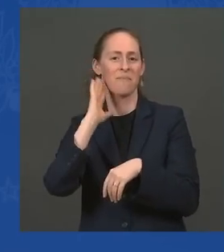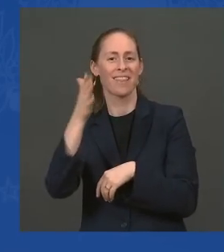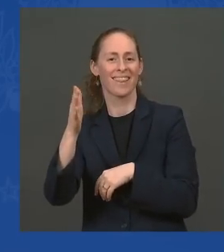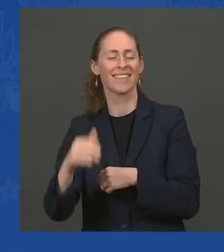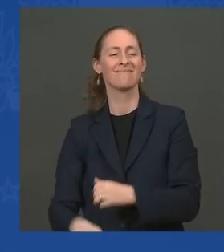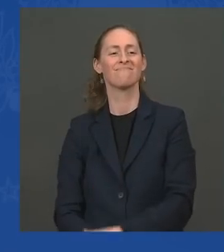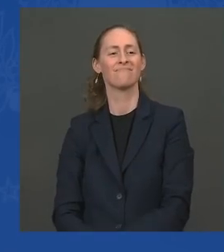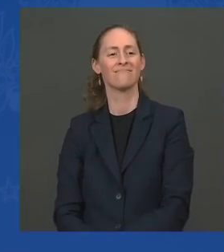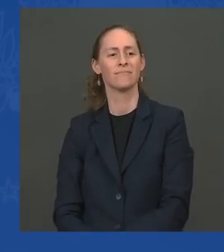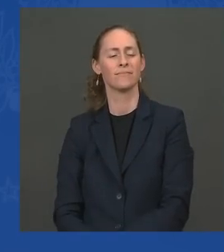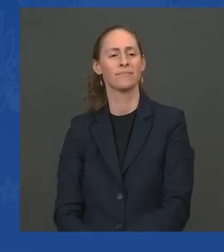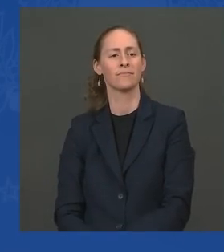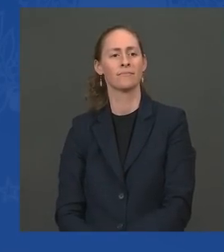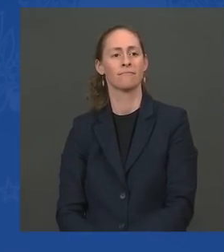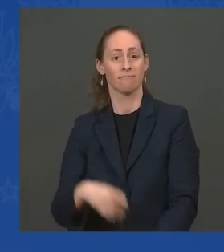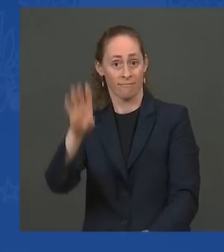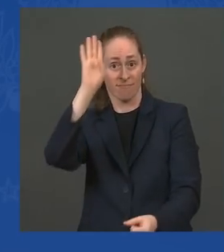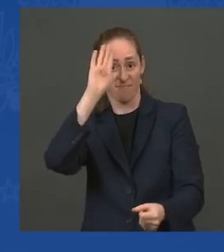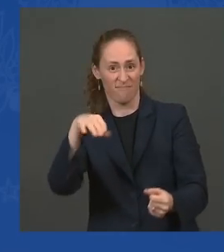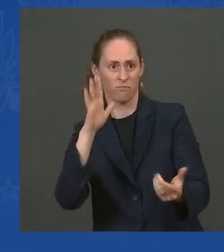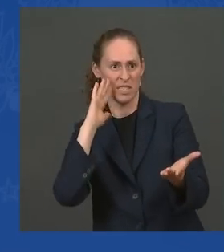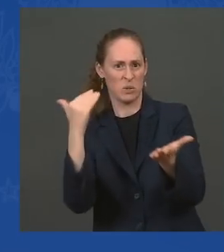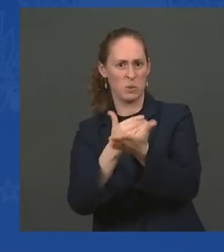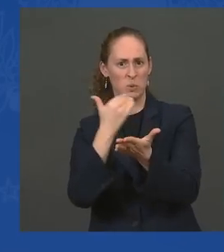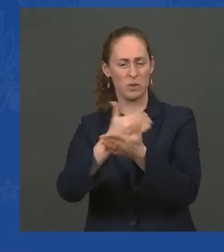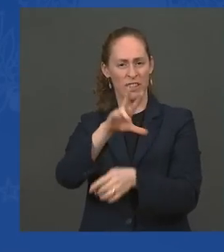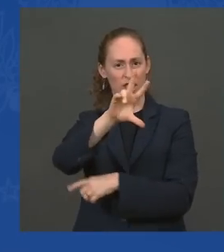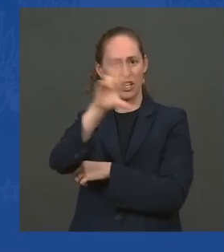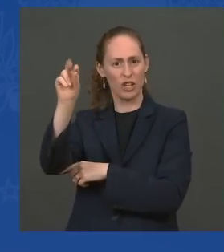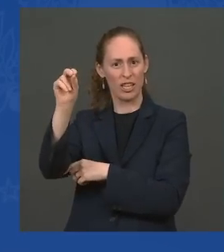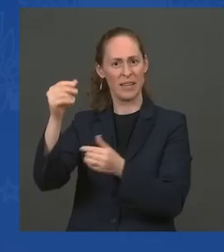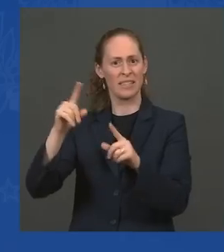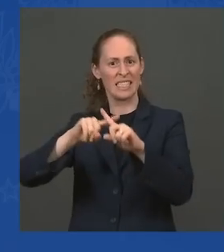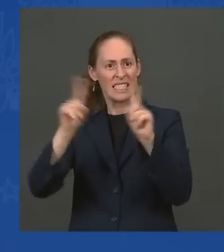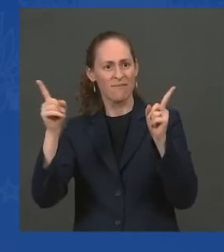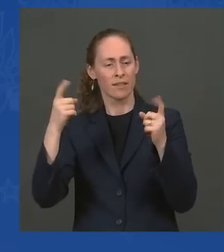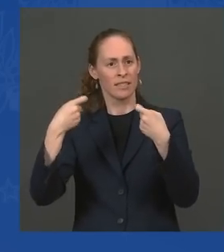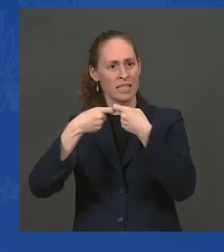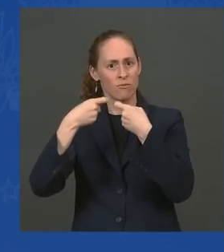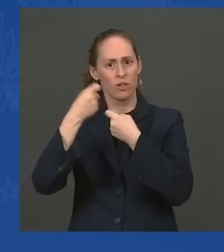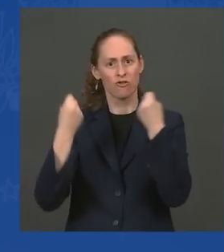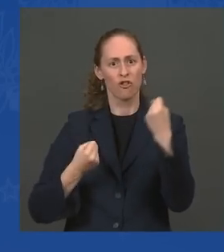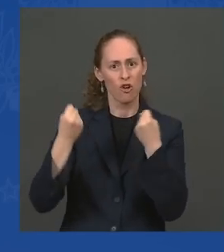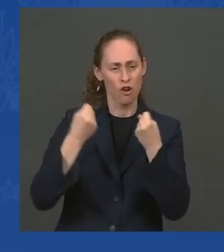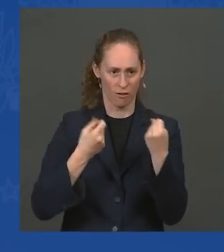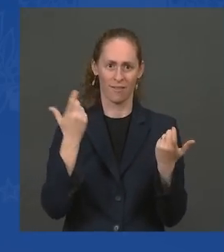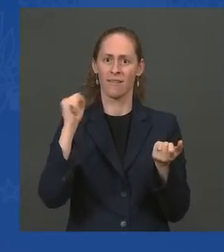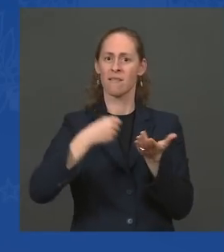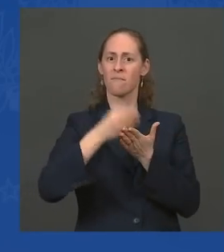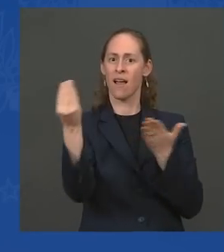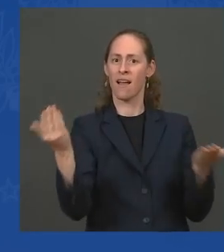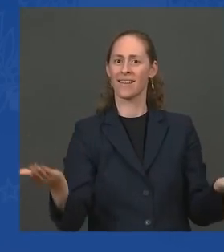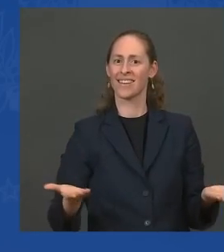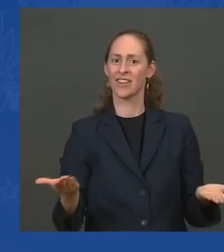two thirds of which will be available in North America. In addition to two battery cell plants under construction